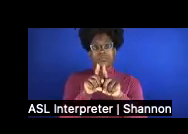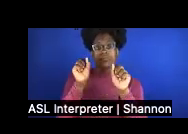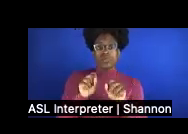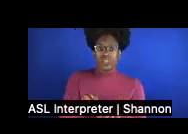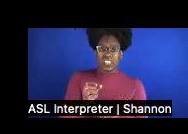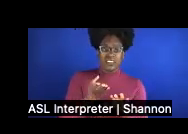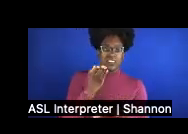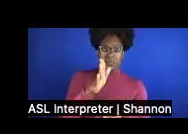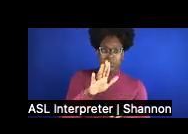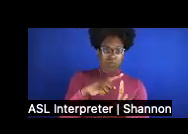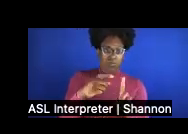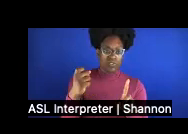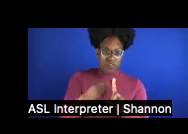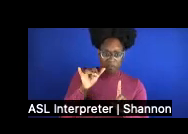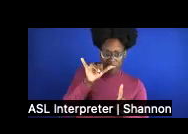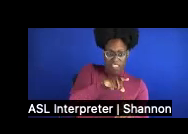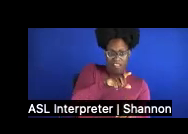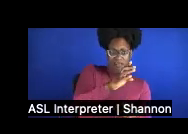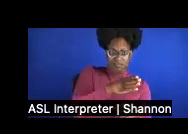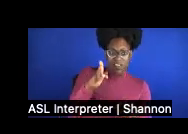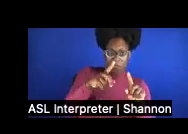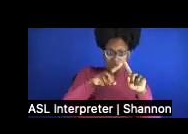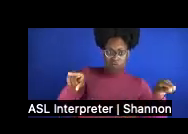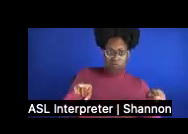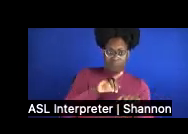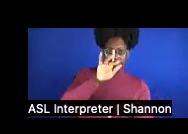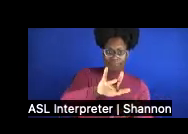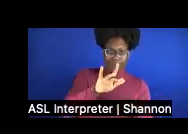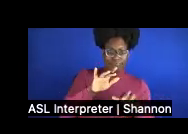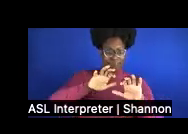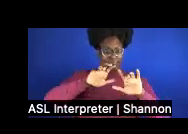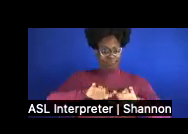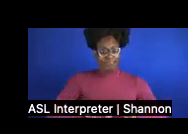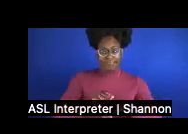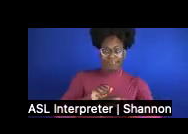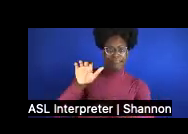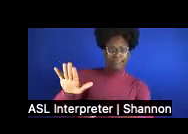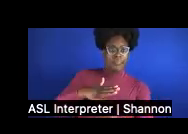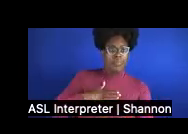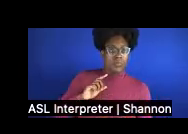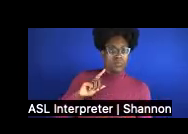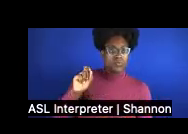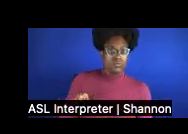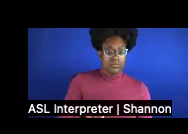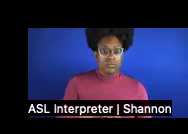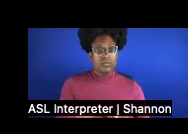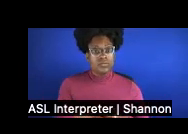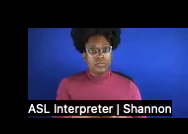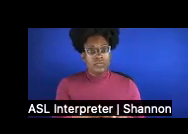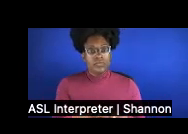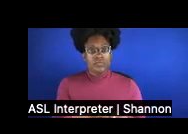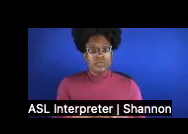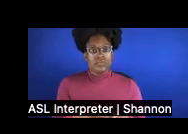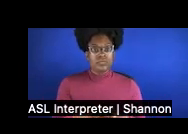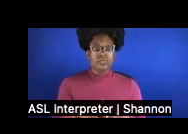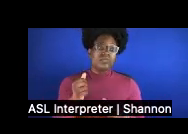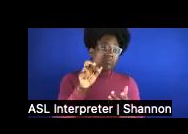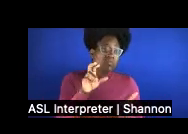once you click on the actual form, it will give you the actual modules. Students can select what